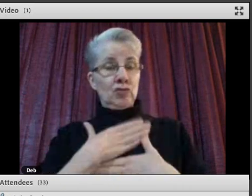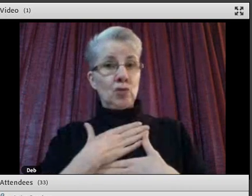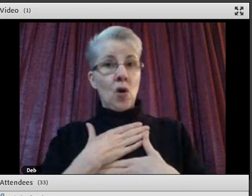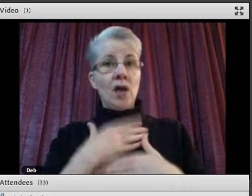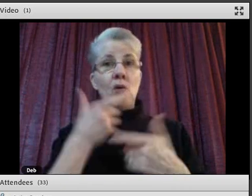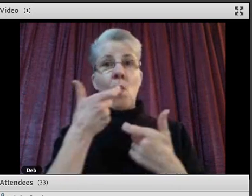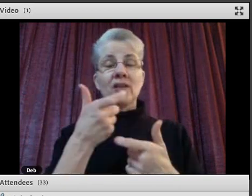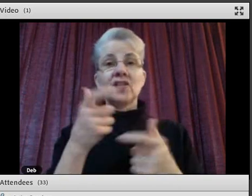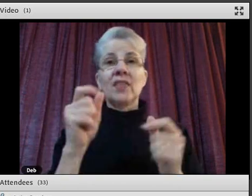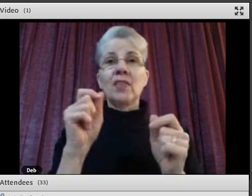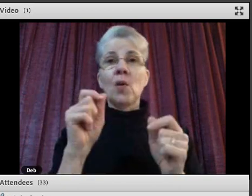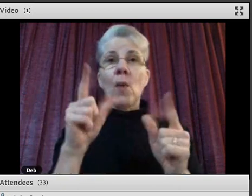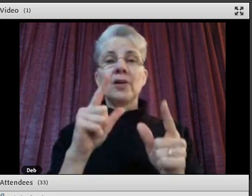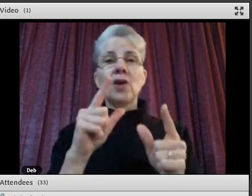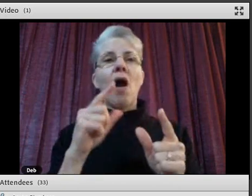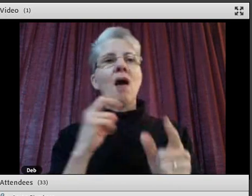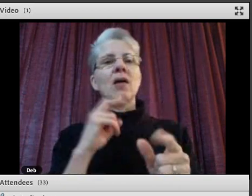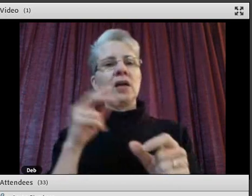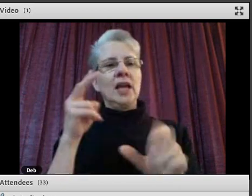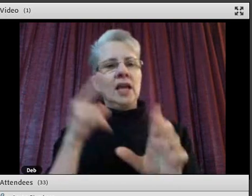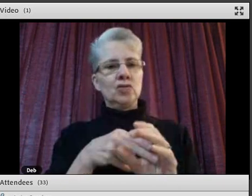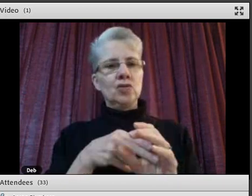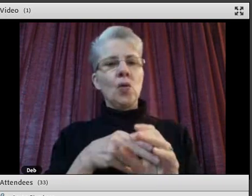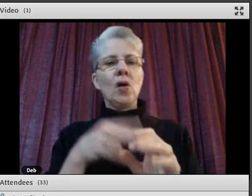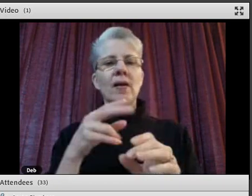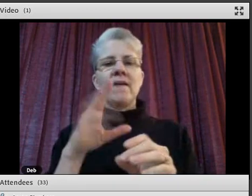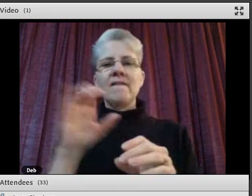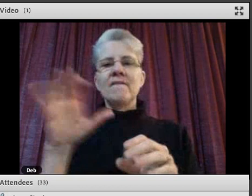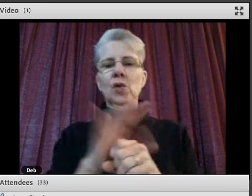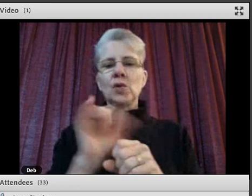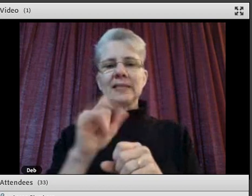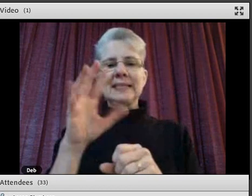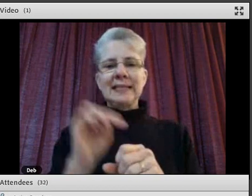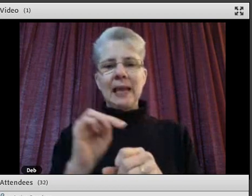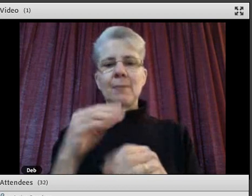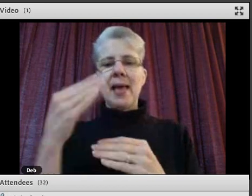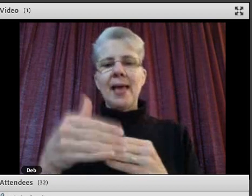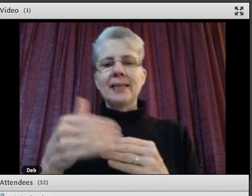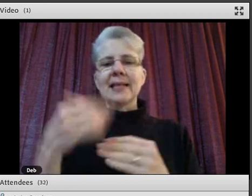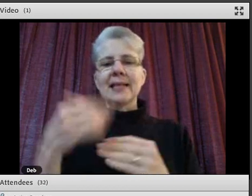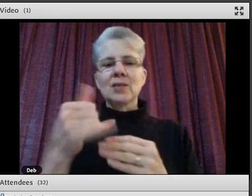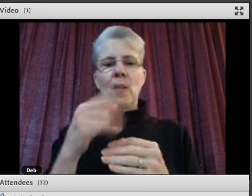Ideas for Connecting Literature to S.T.E.A.M.," which will take place on Thursday, February 1st.